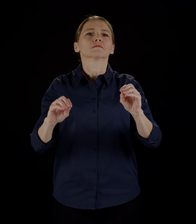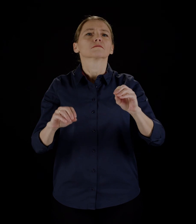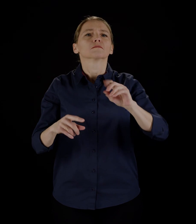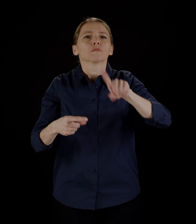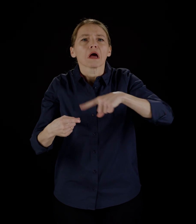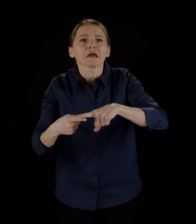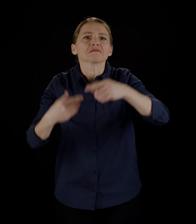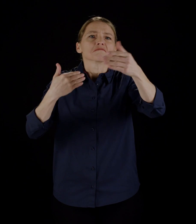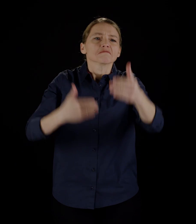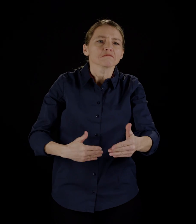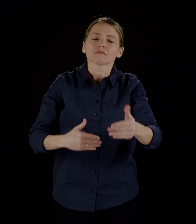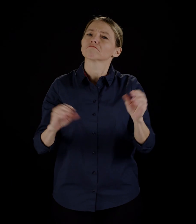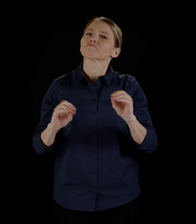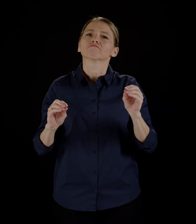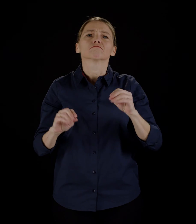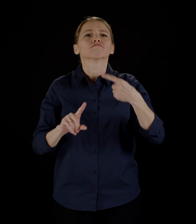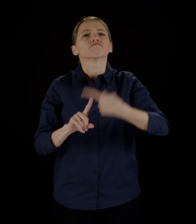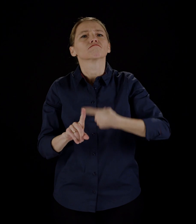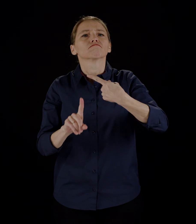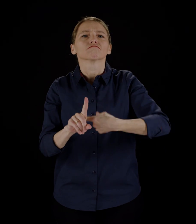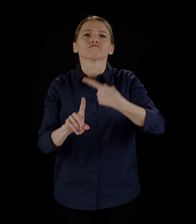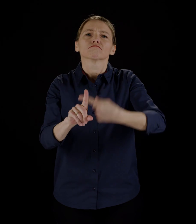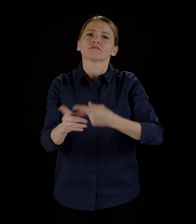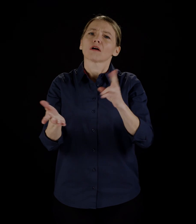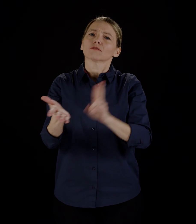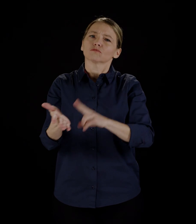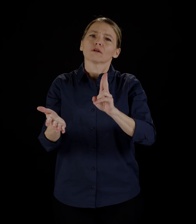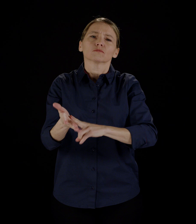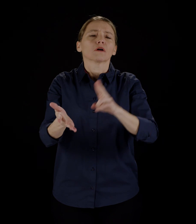Month-to-month contracts automatically renew each month.